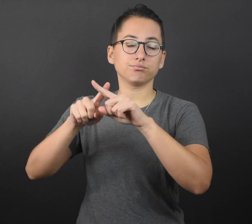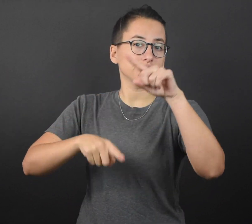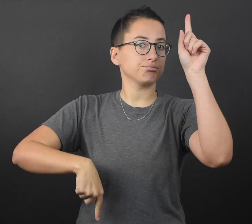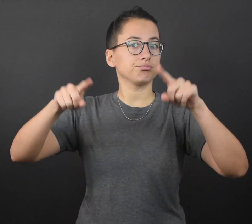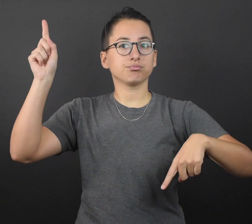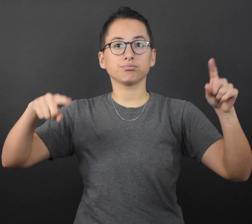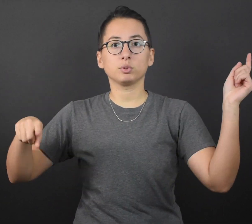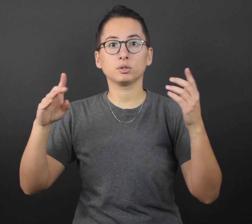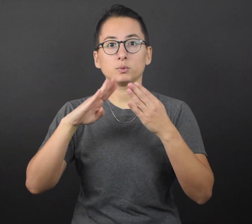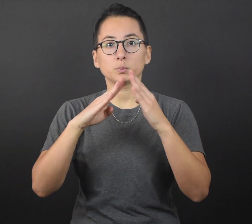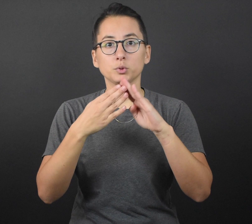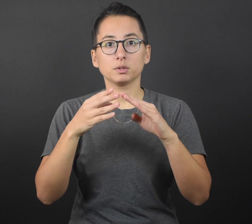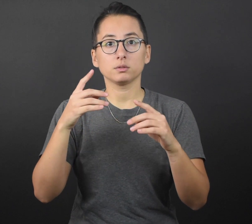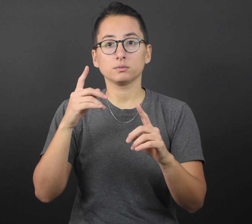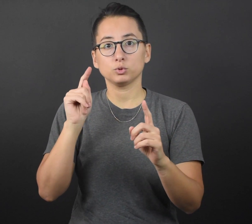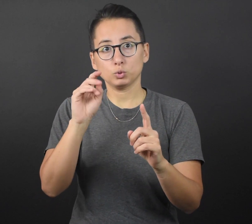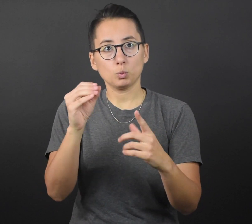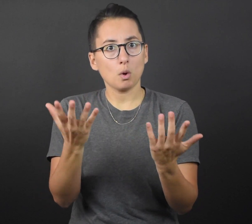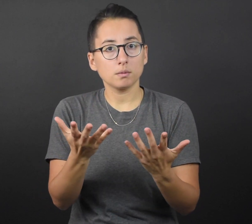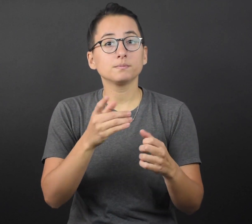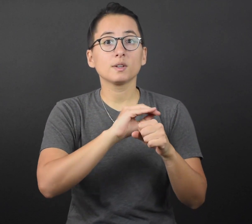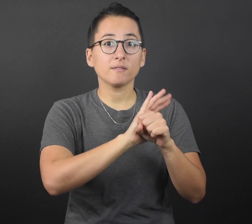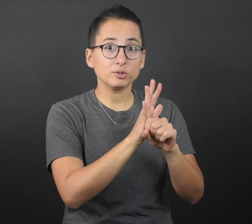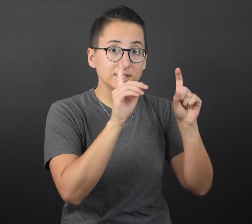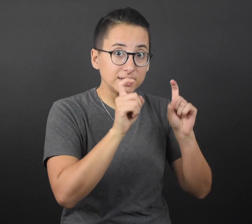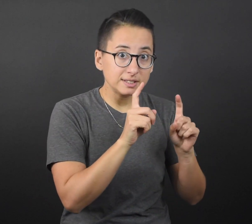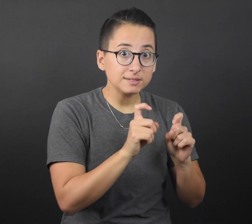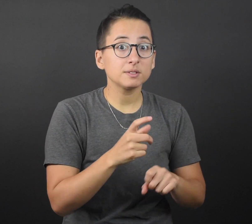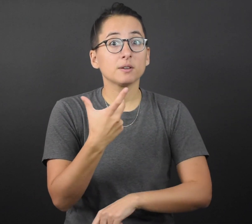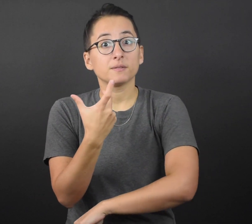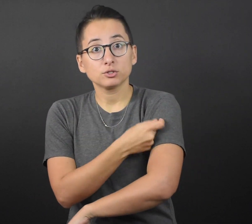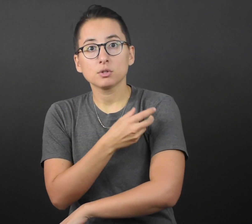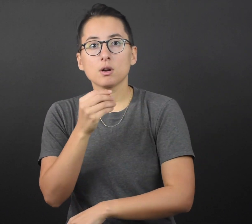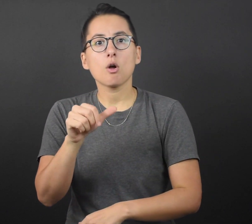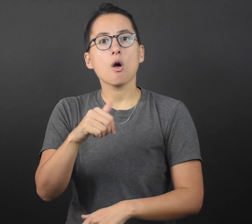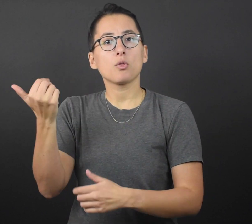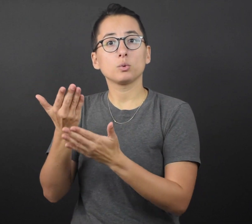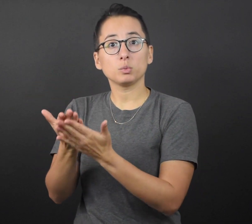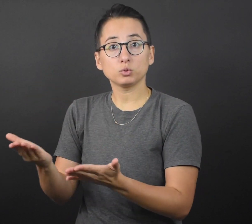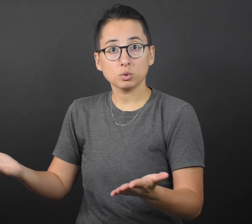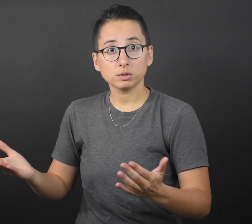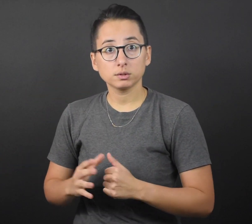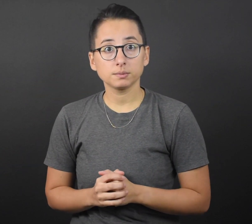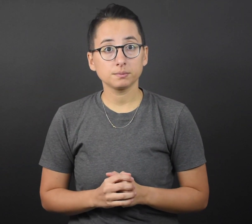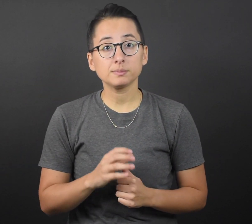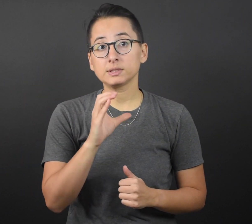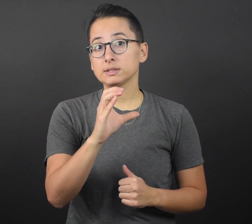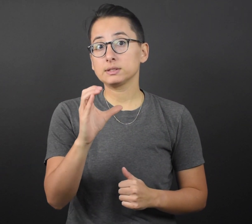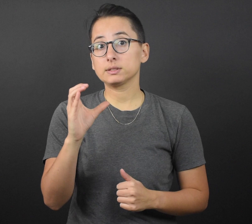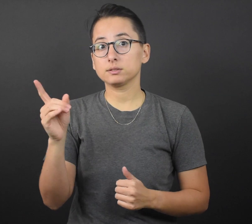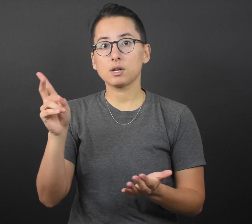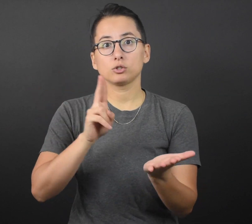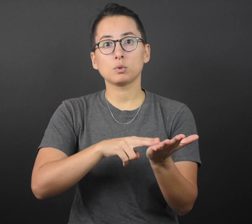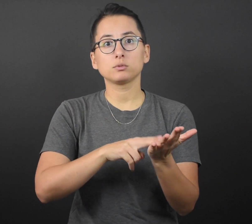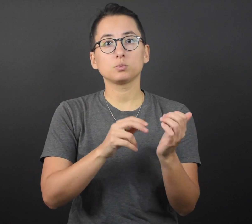Minnesota’s diverse communities to COVID testing, vaccination, and other resources. CCCs